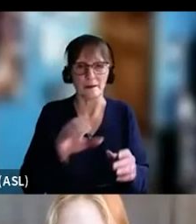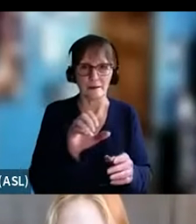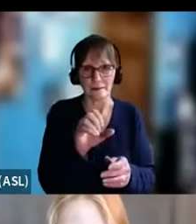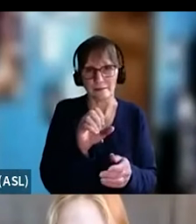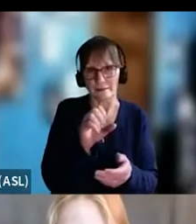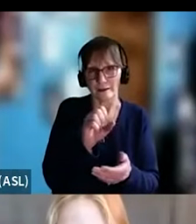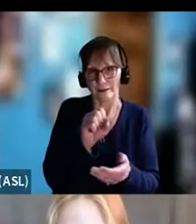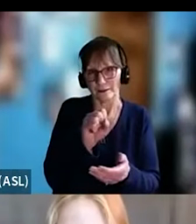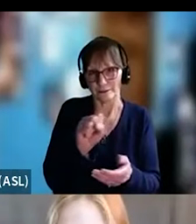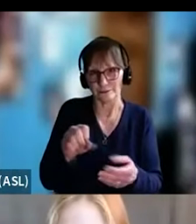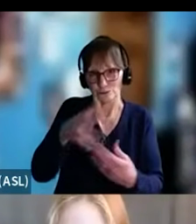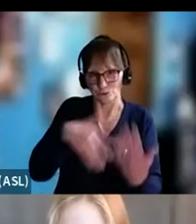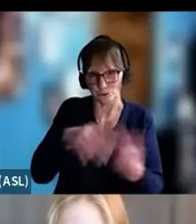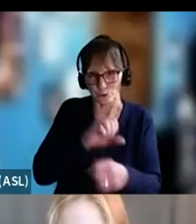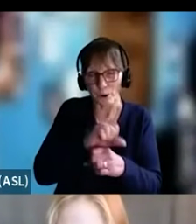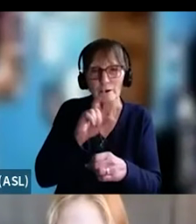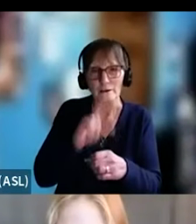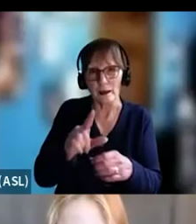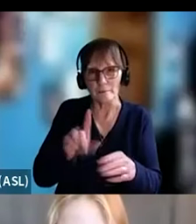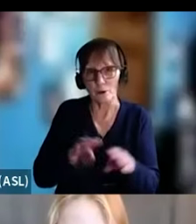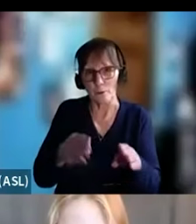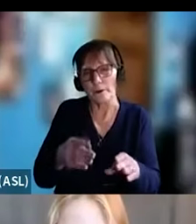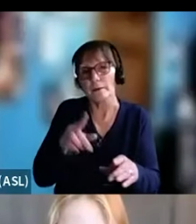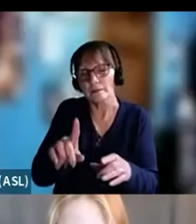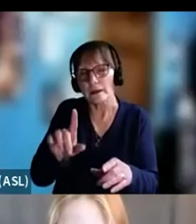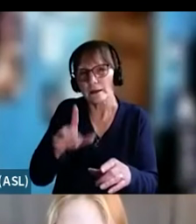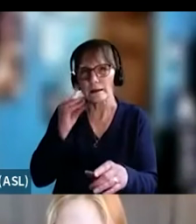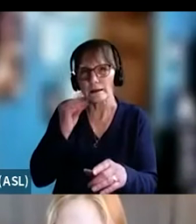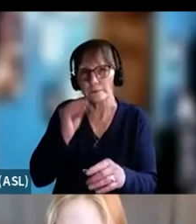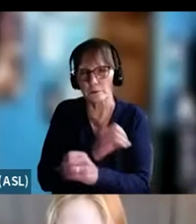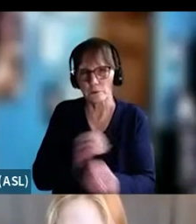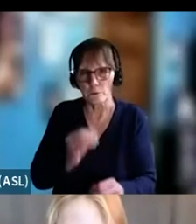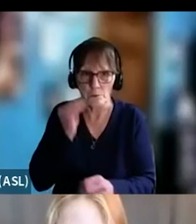in a medical respite program, where if someone's experiencing homelessness, those competing needs of just needing